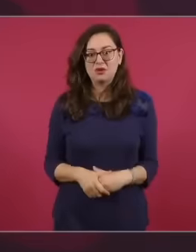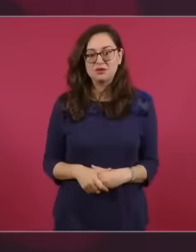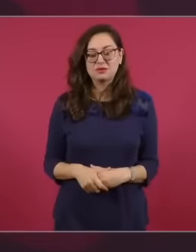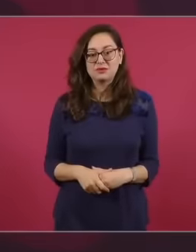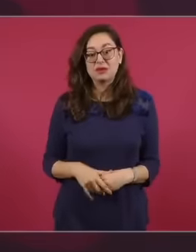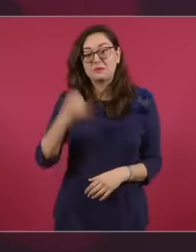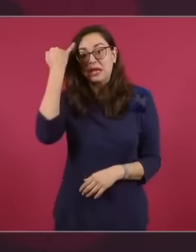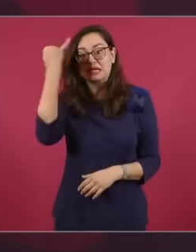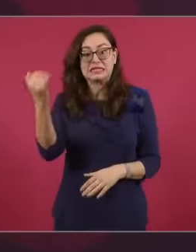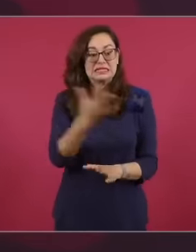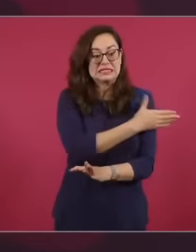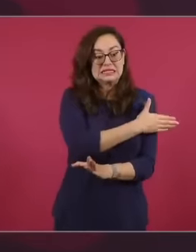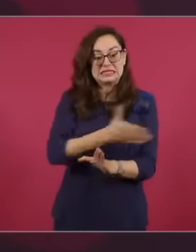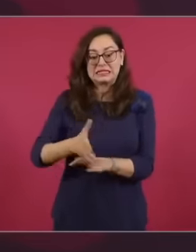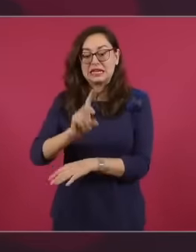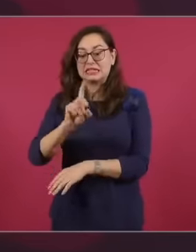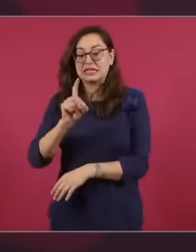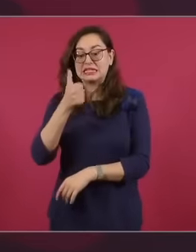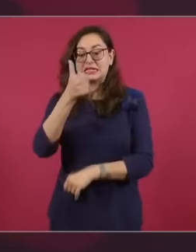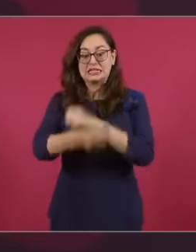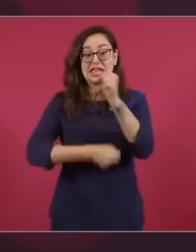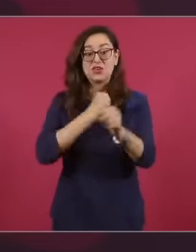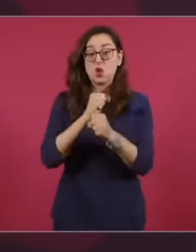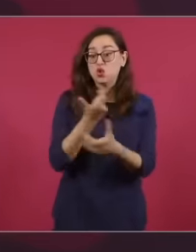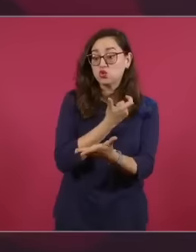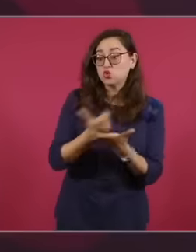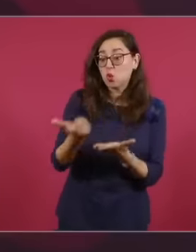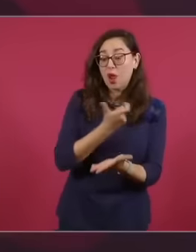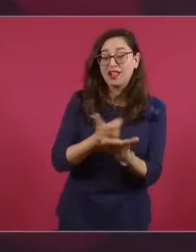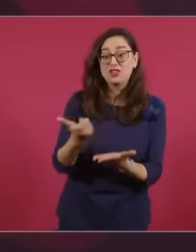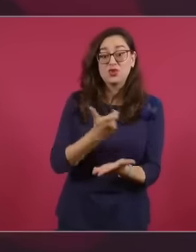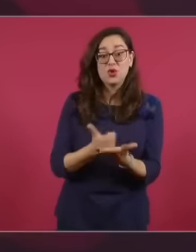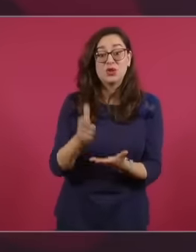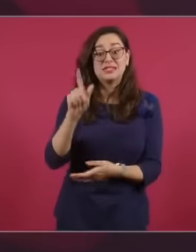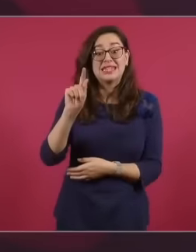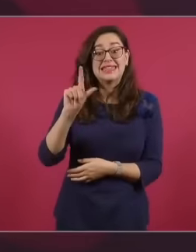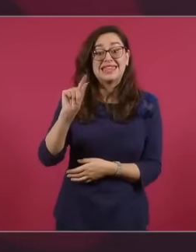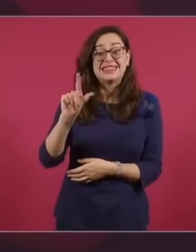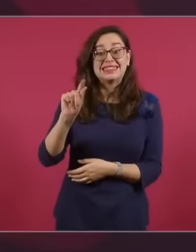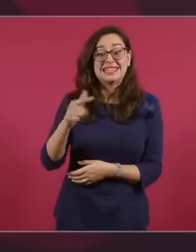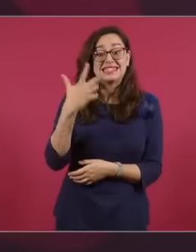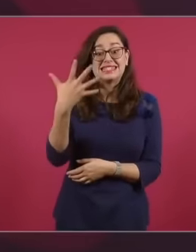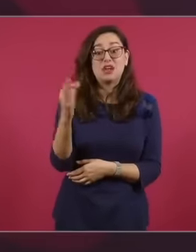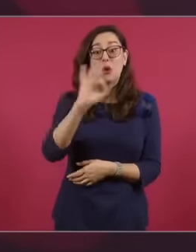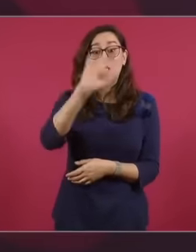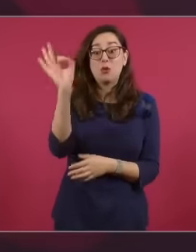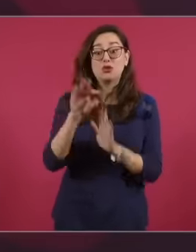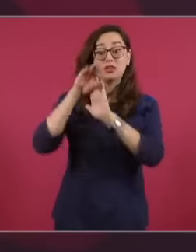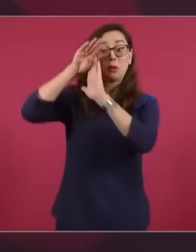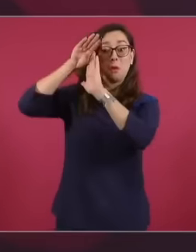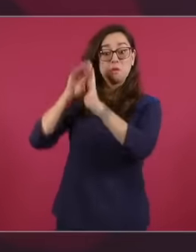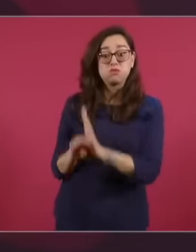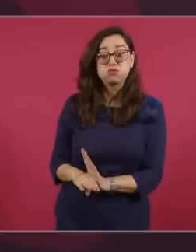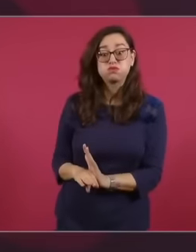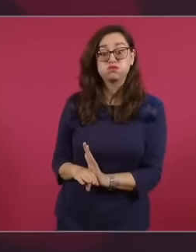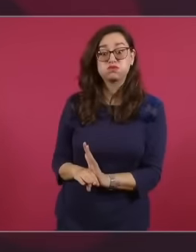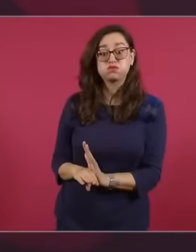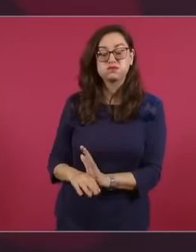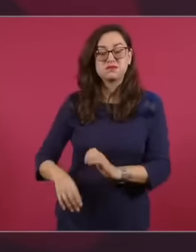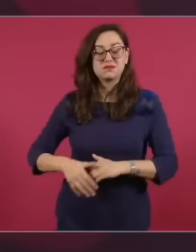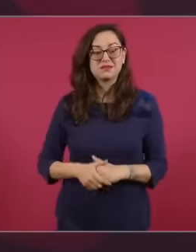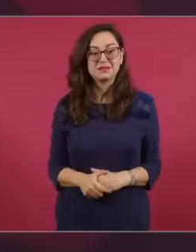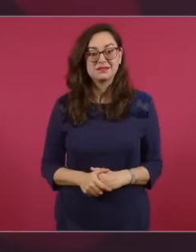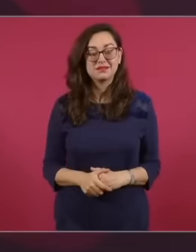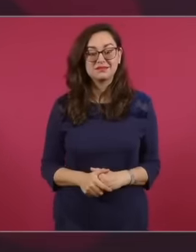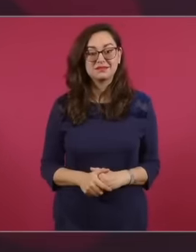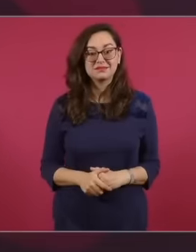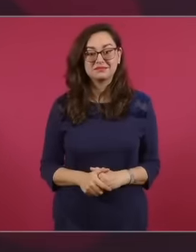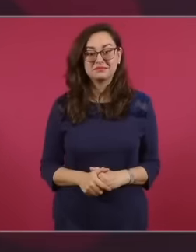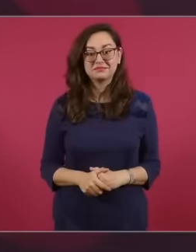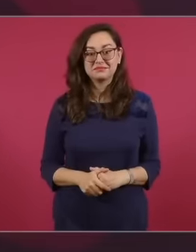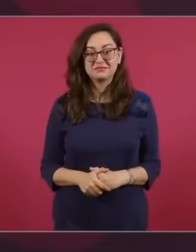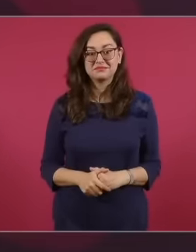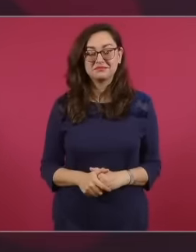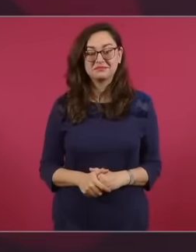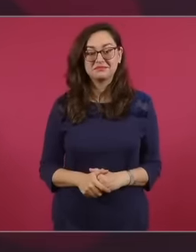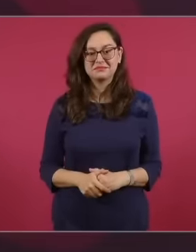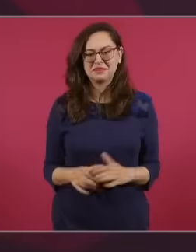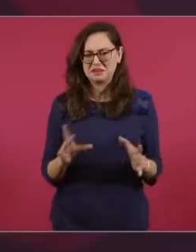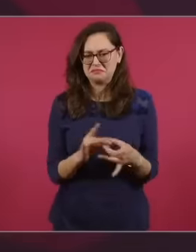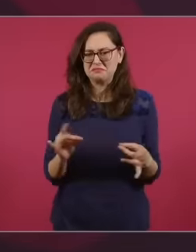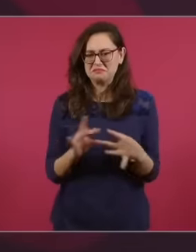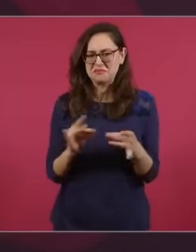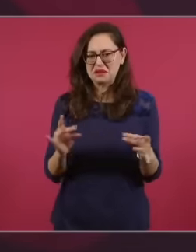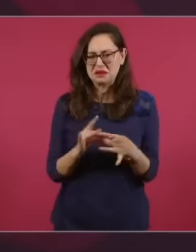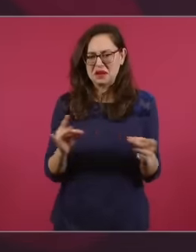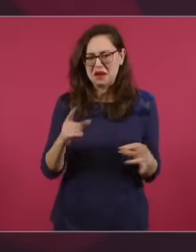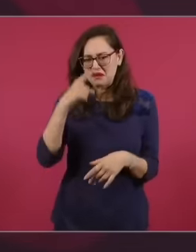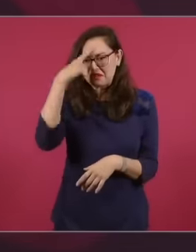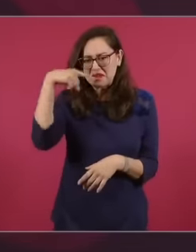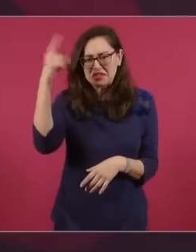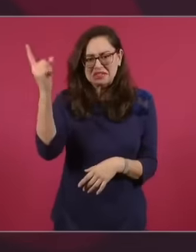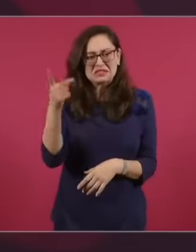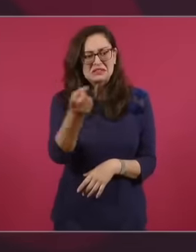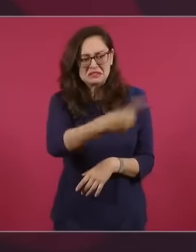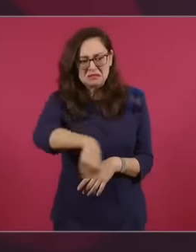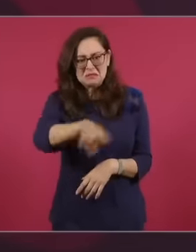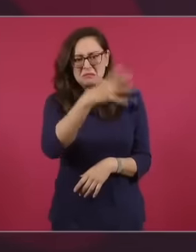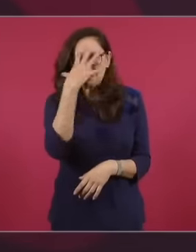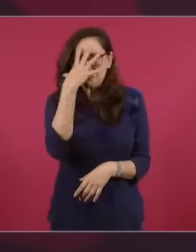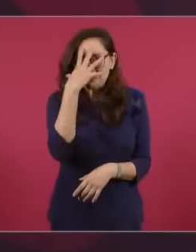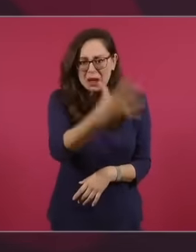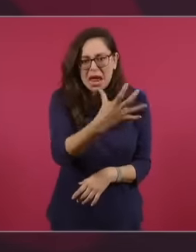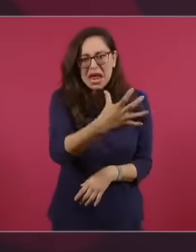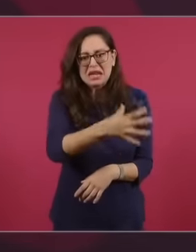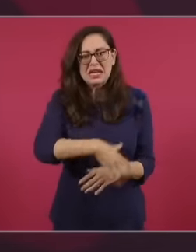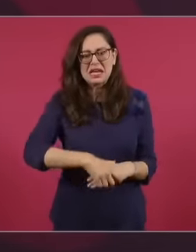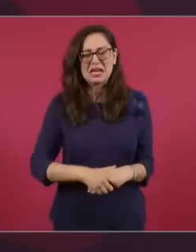75 percent of their purchasing power throughout the neoliberal period, it is very easy to explain. Shame on them should be 30